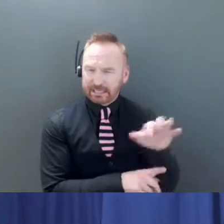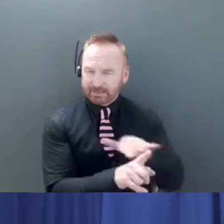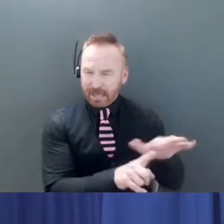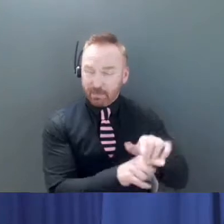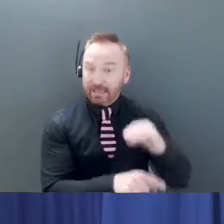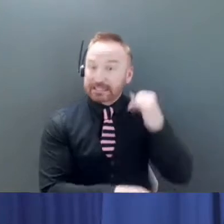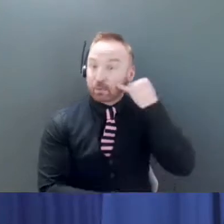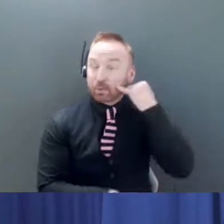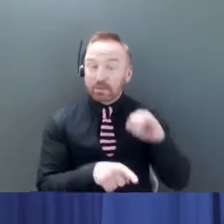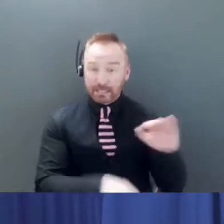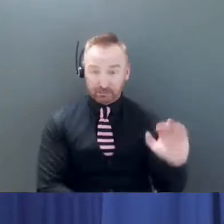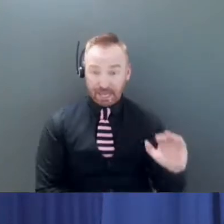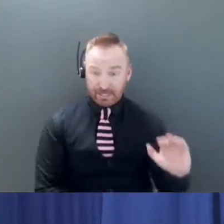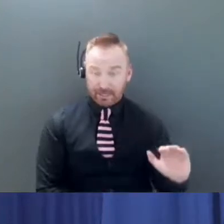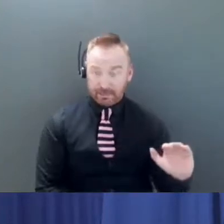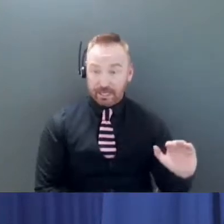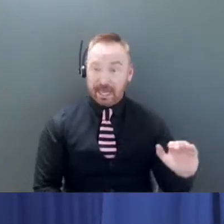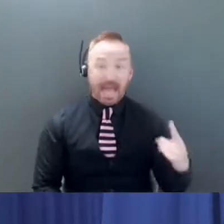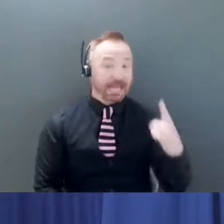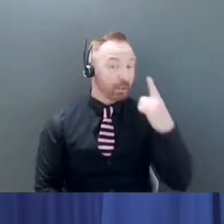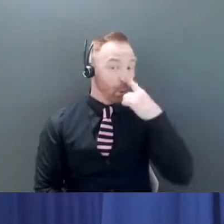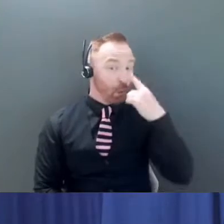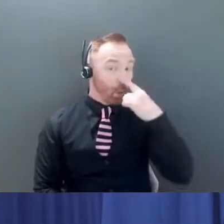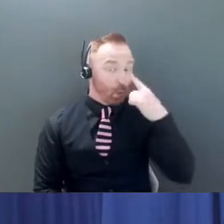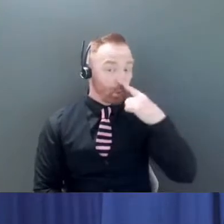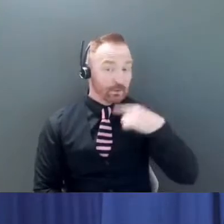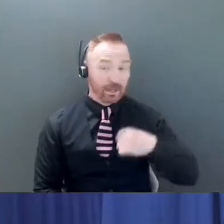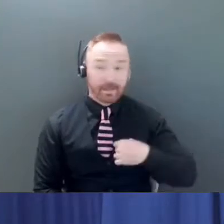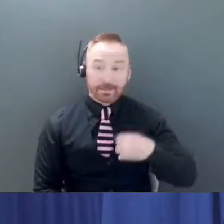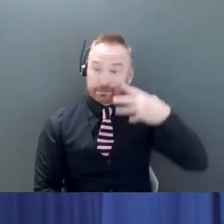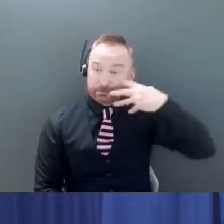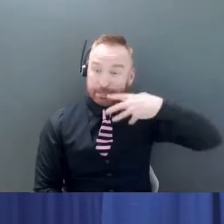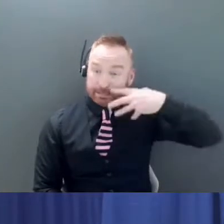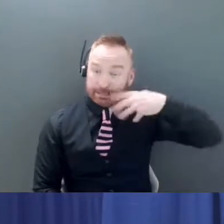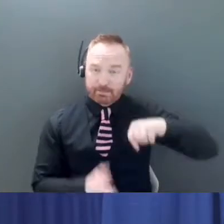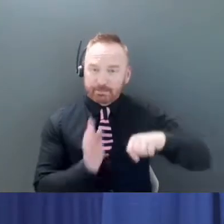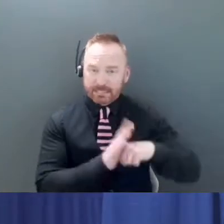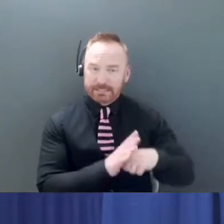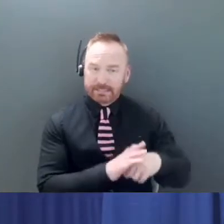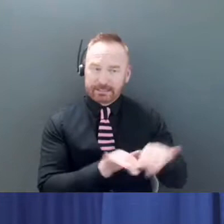tuned because as we review and